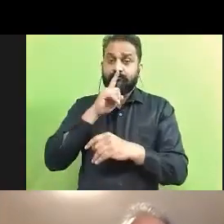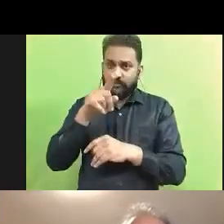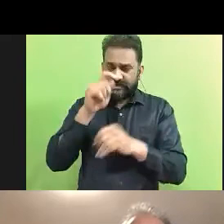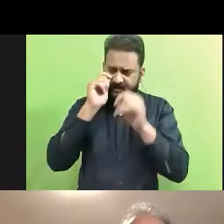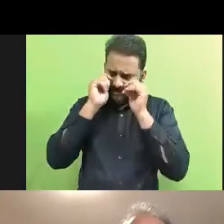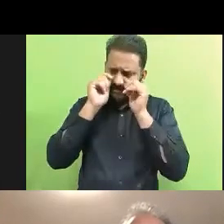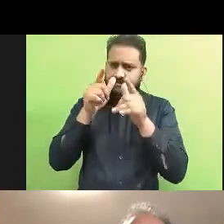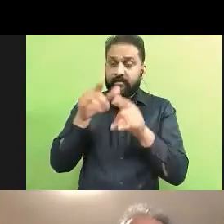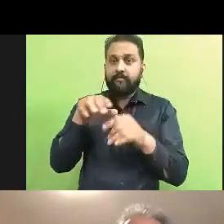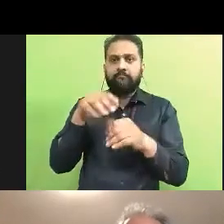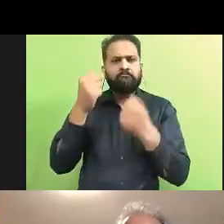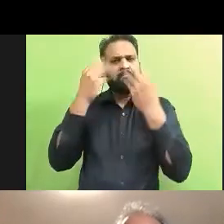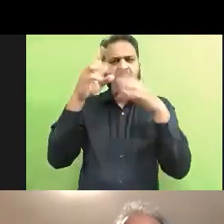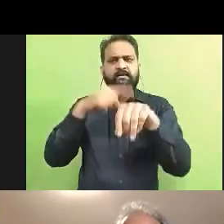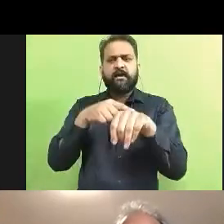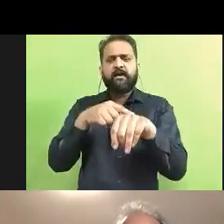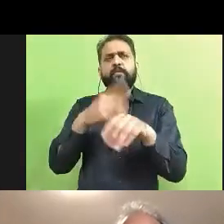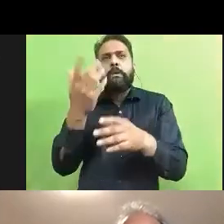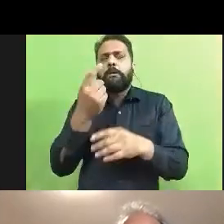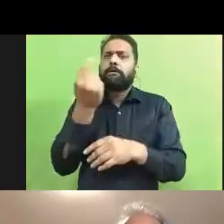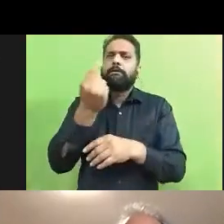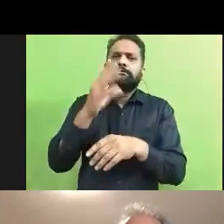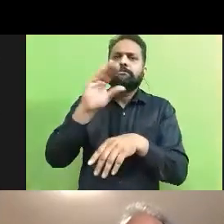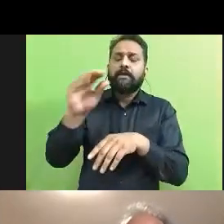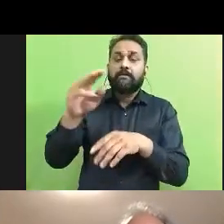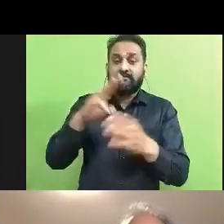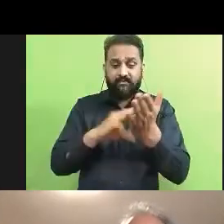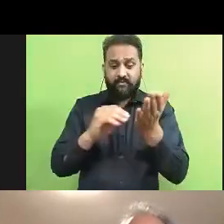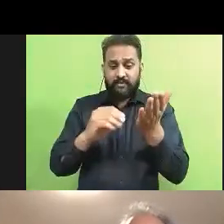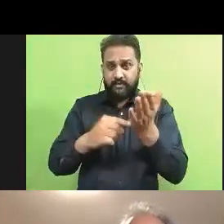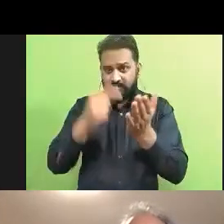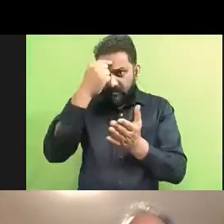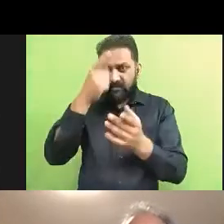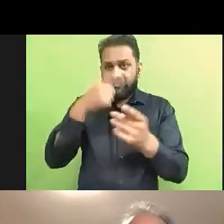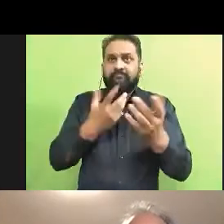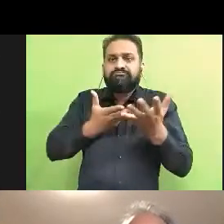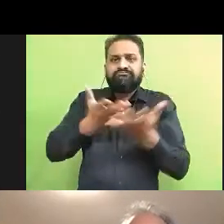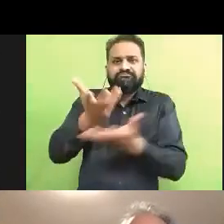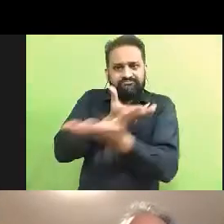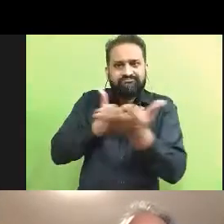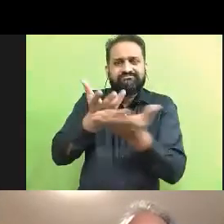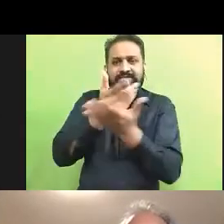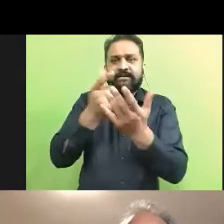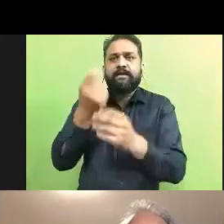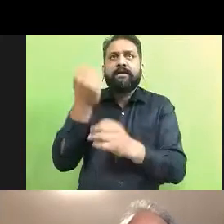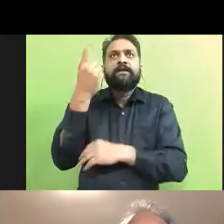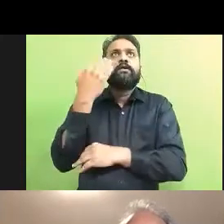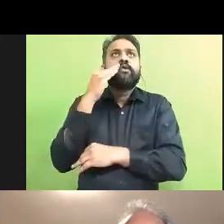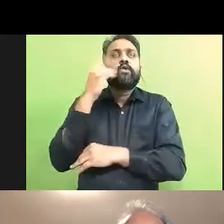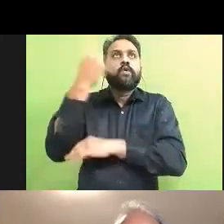the time or sometimes in the moot problem when we discuss these days are become very important